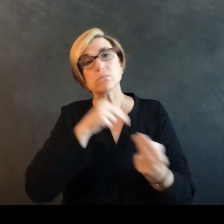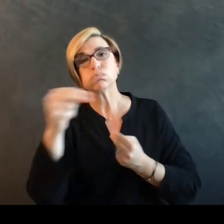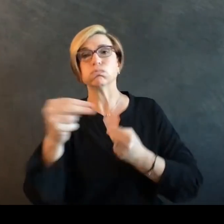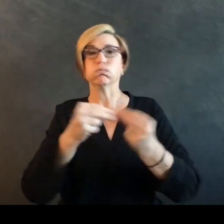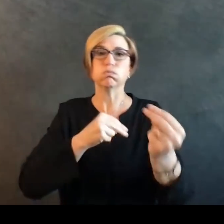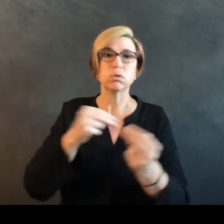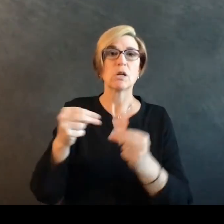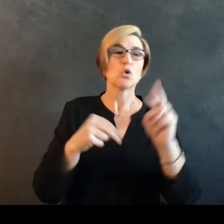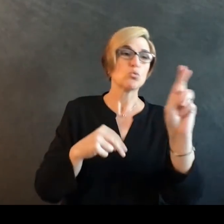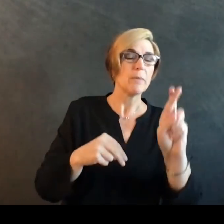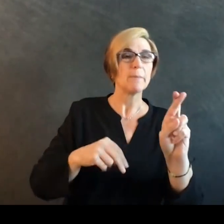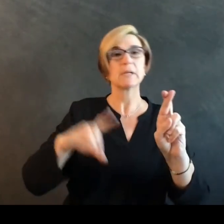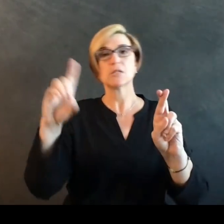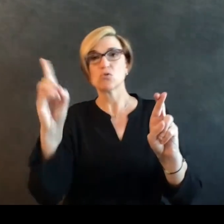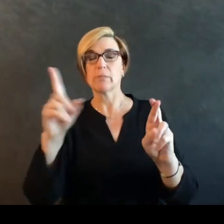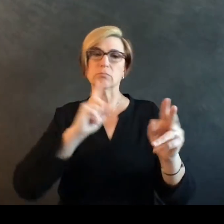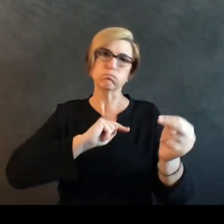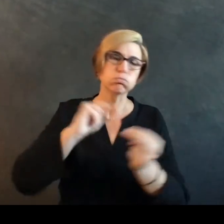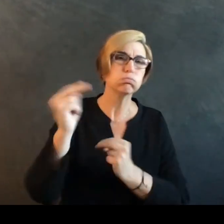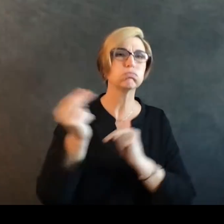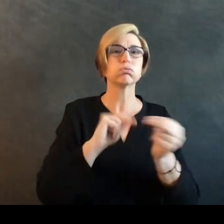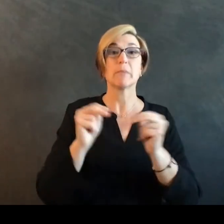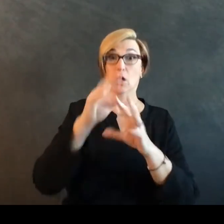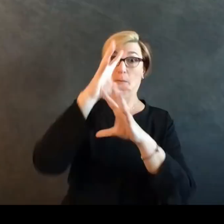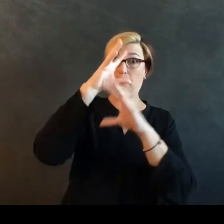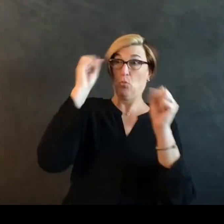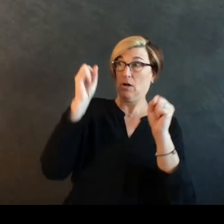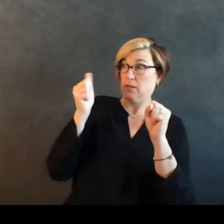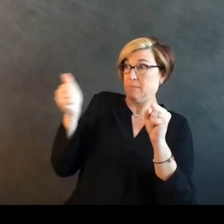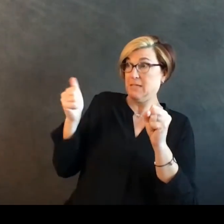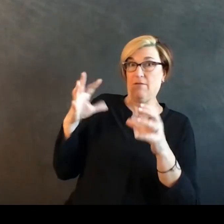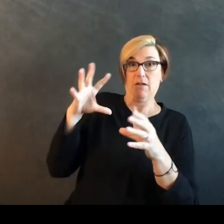Democrats the president was personally involved in us he was on the phone with